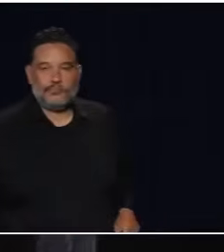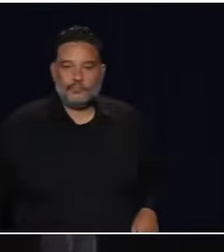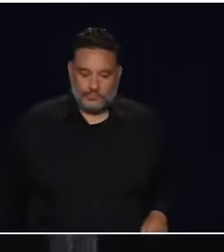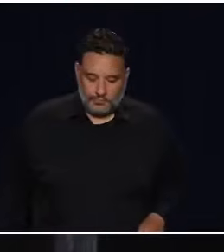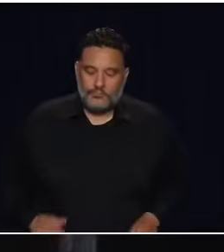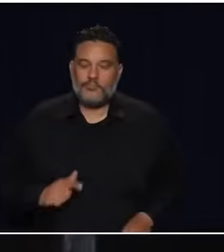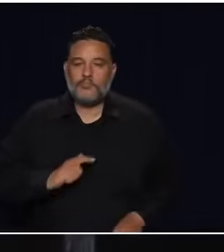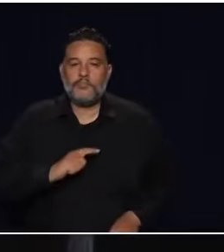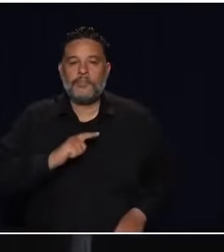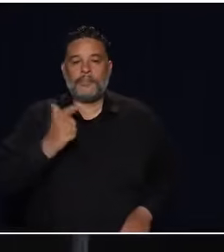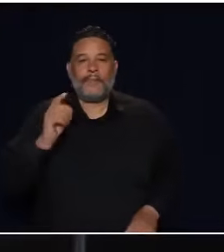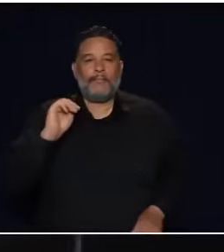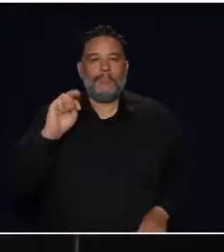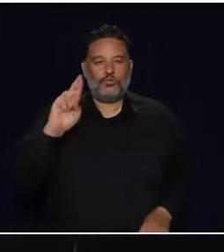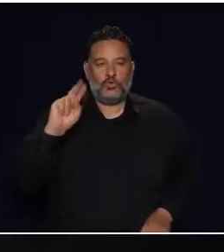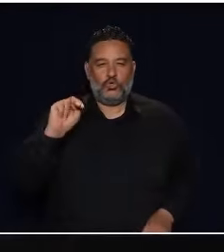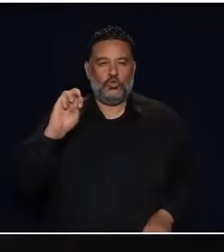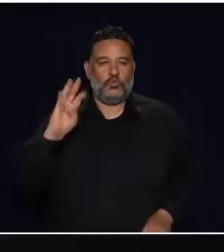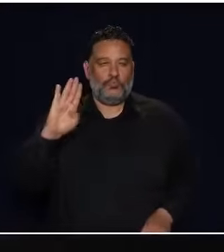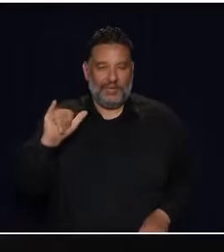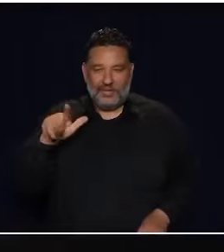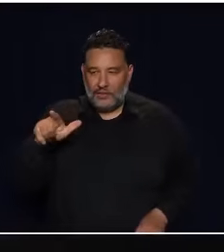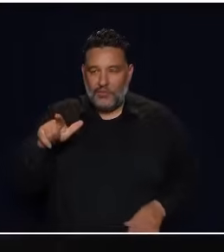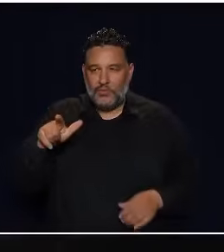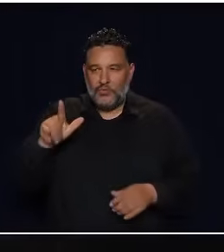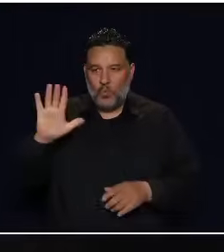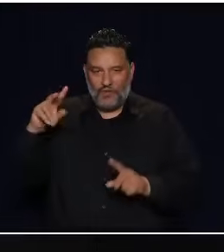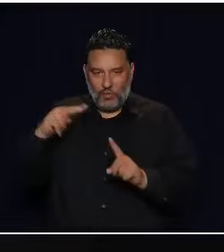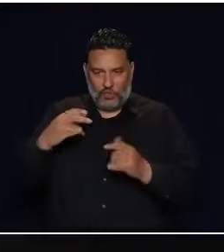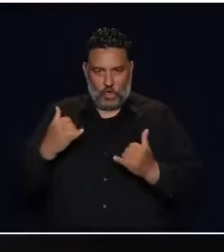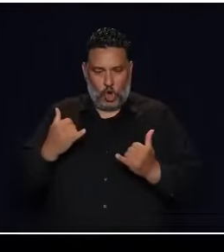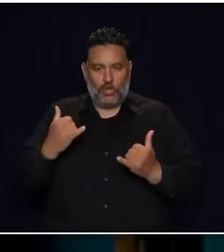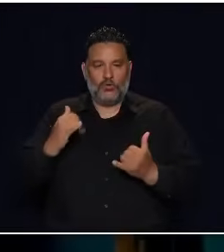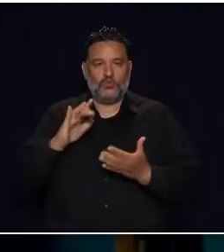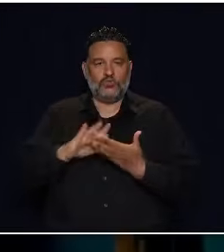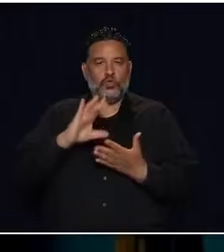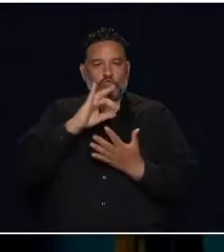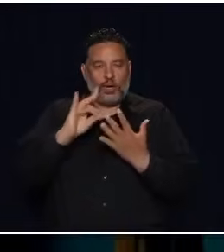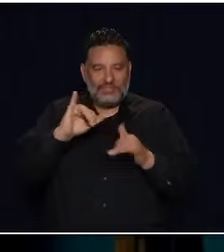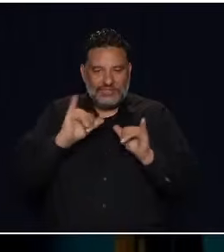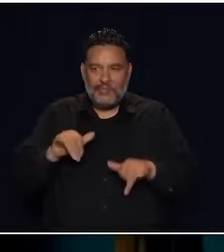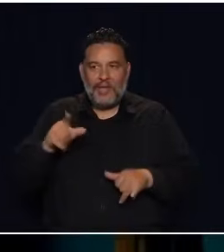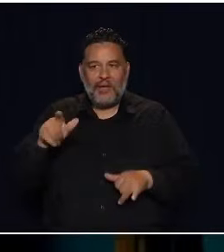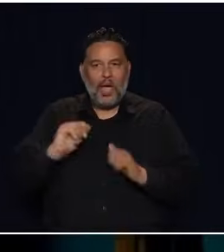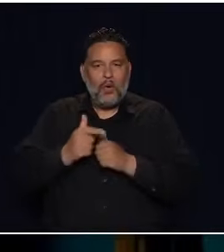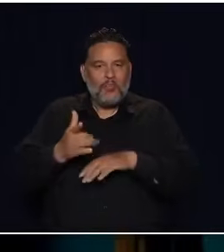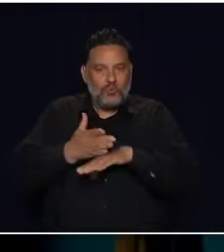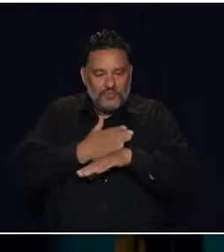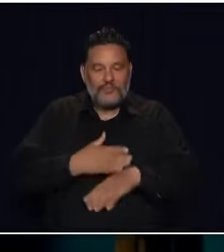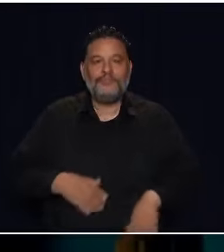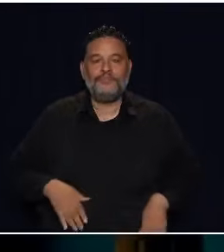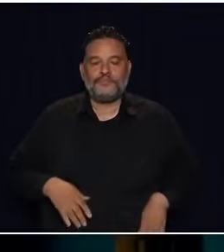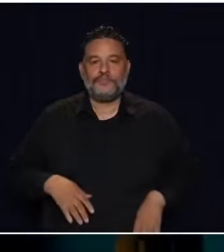THINGS BETTER ALONG THE WAY.